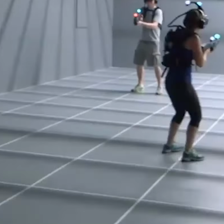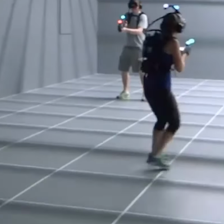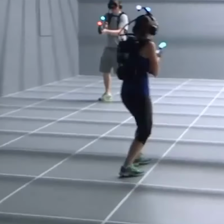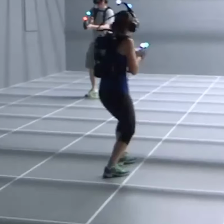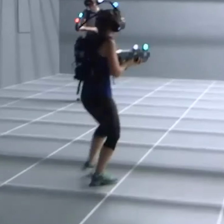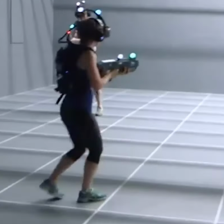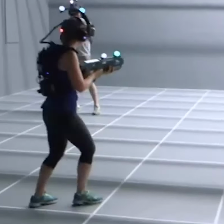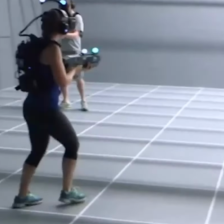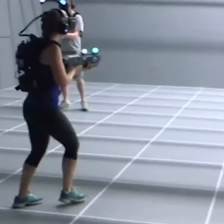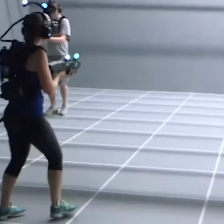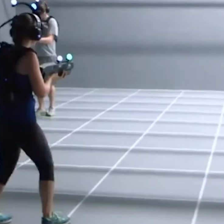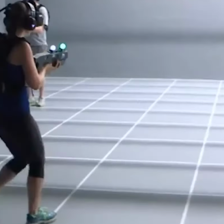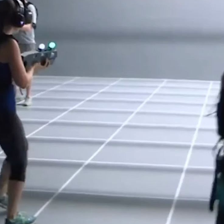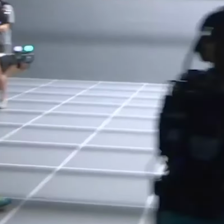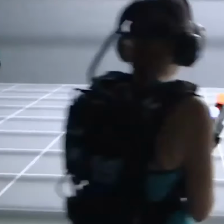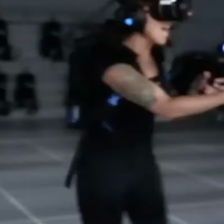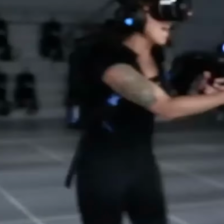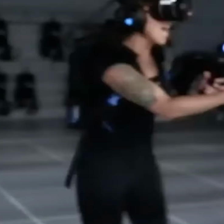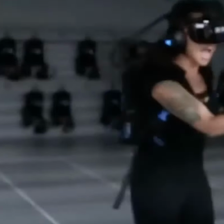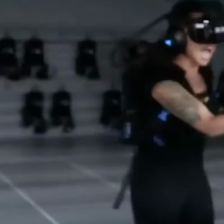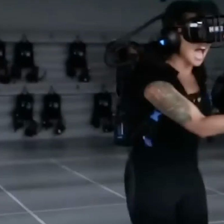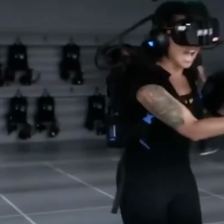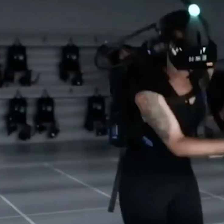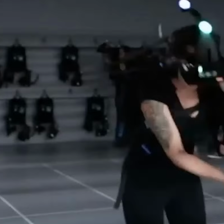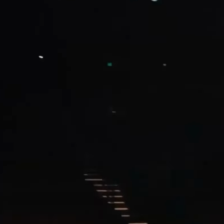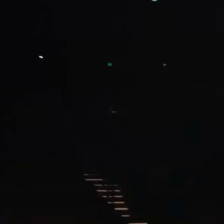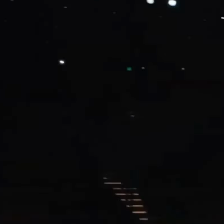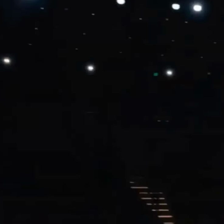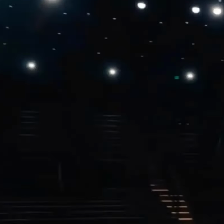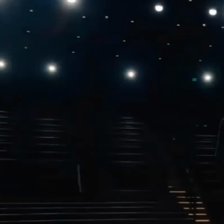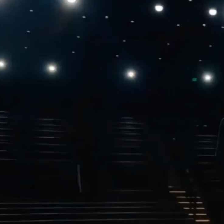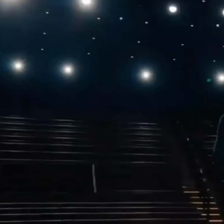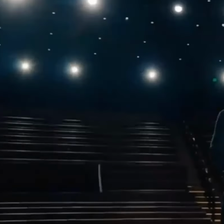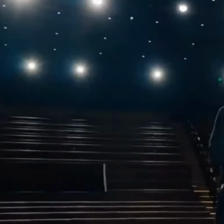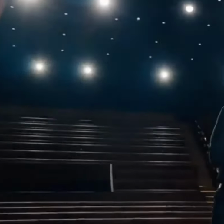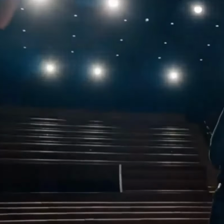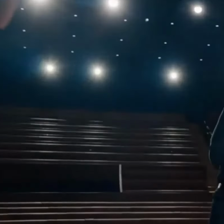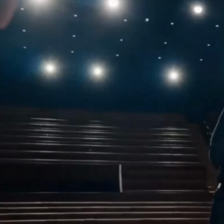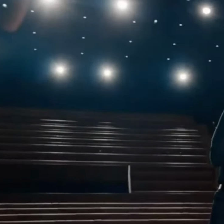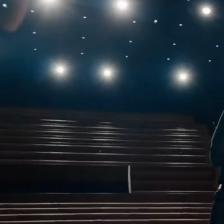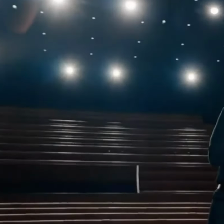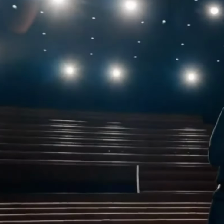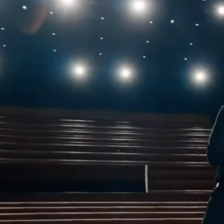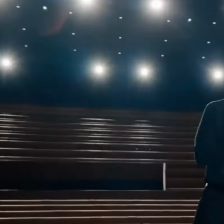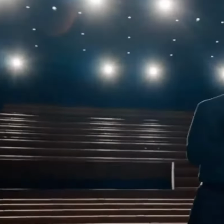Chadwick Turner: Our XR arcades no longer have folks wearing headsets and backpacks and apples recent keynote had no audience